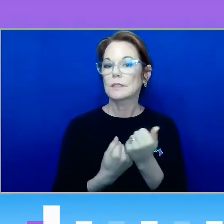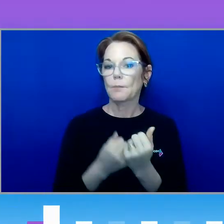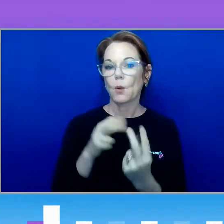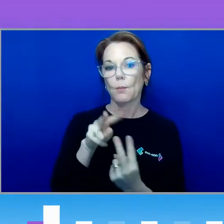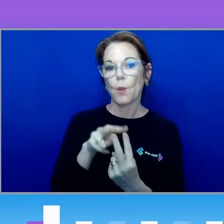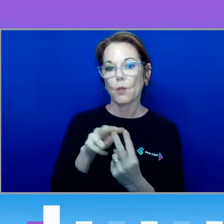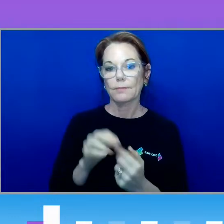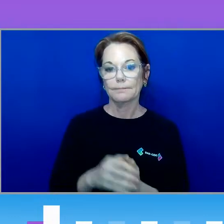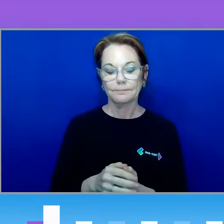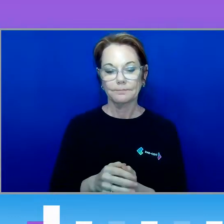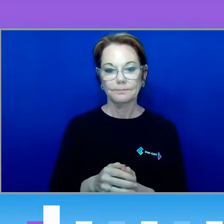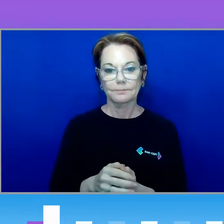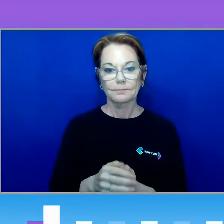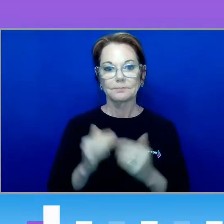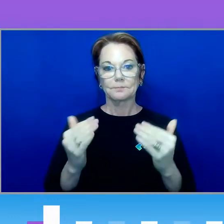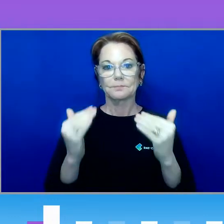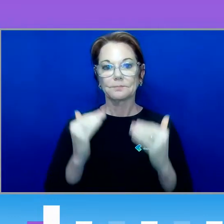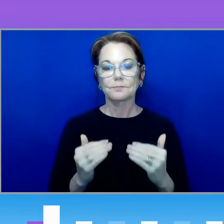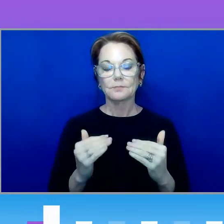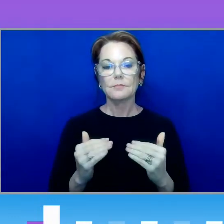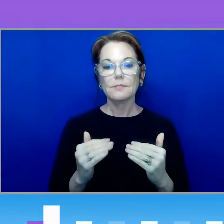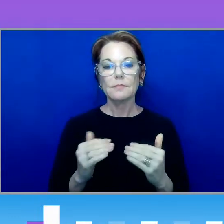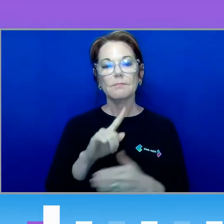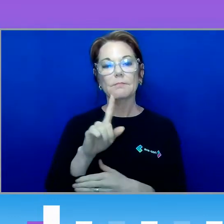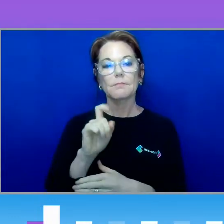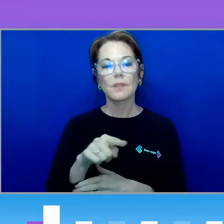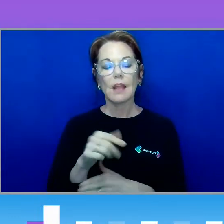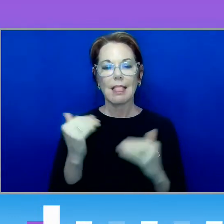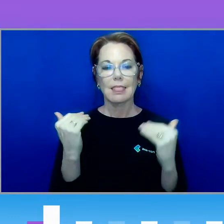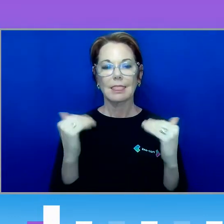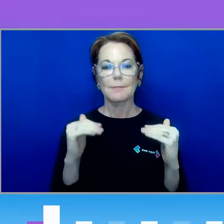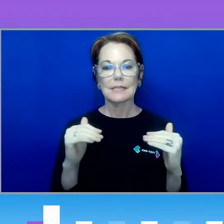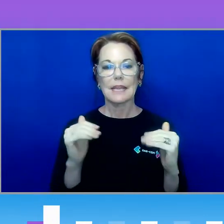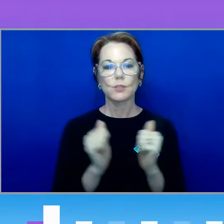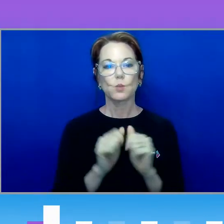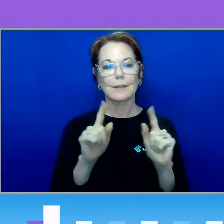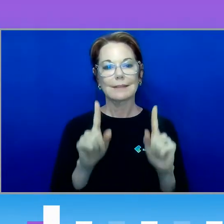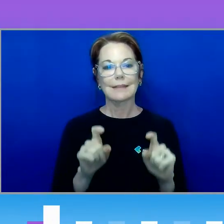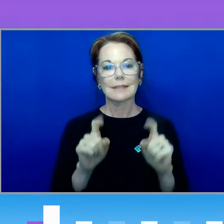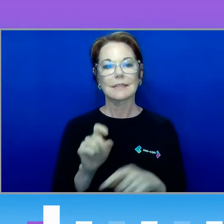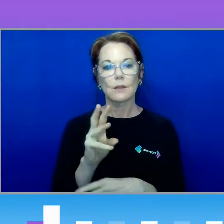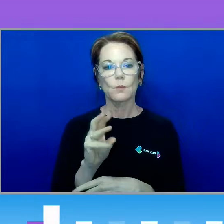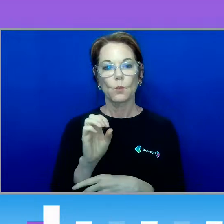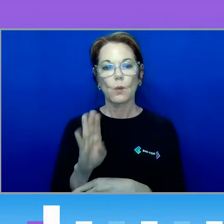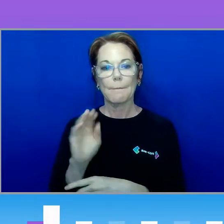Here's another one. What are the limitations of testing with